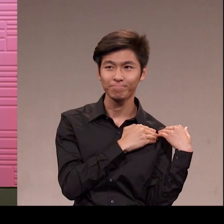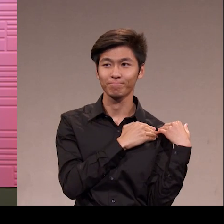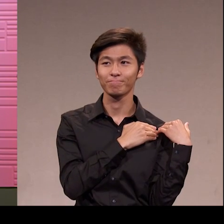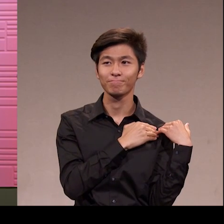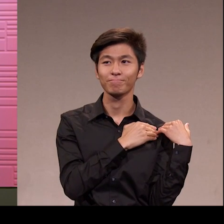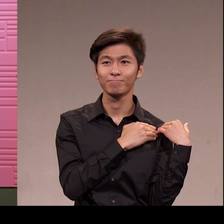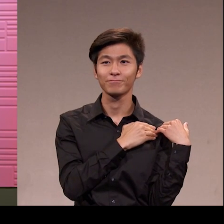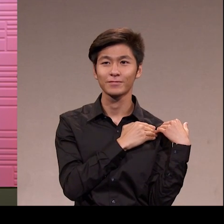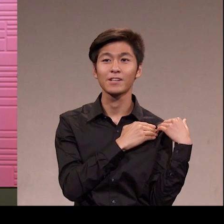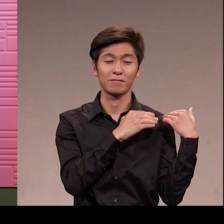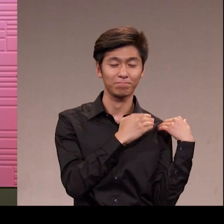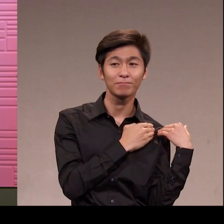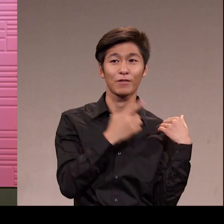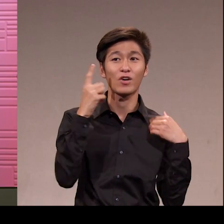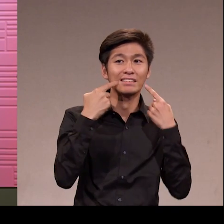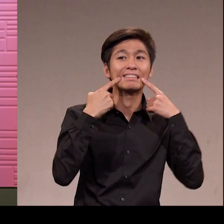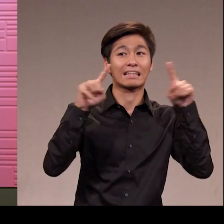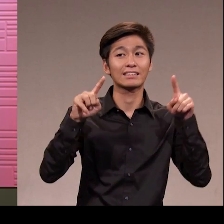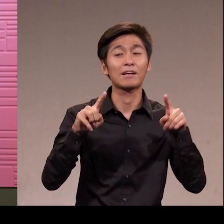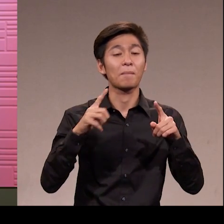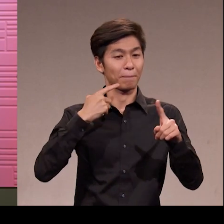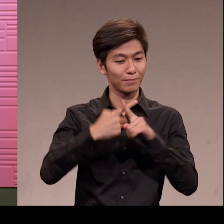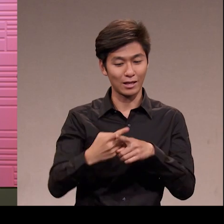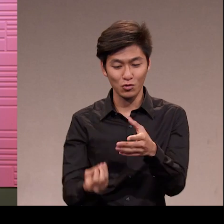and at the same time, nurture the next generation of leaders